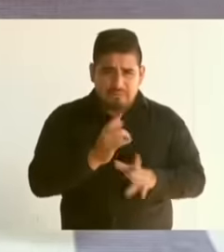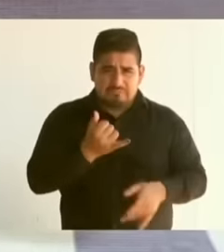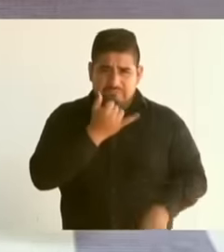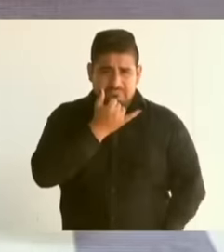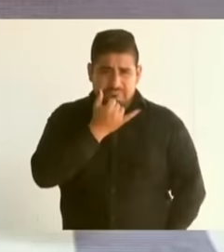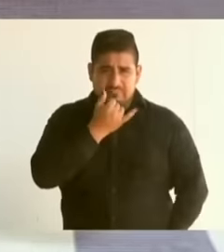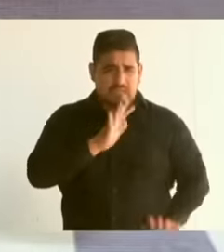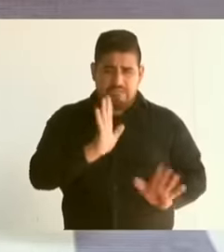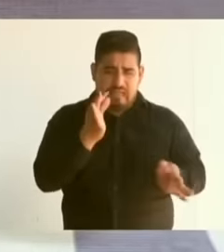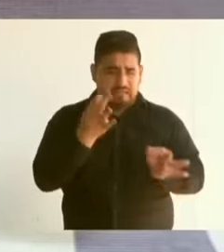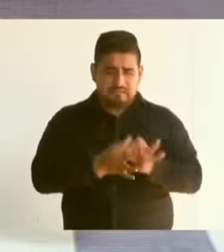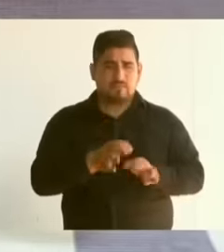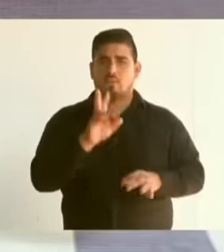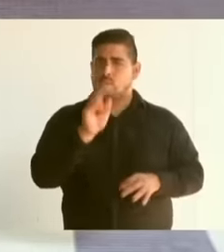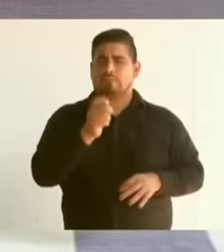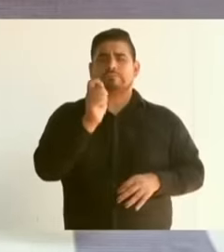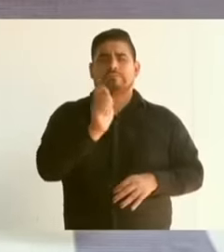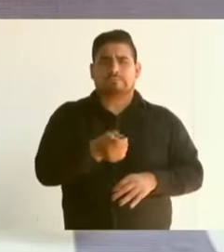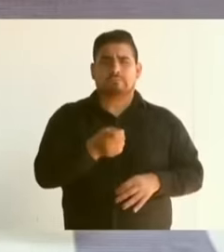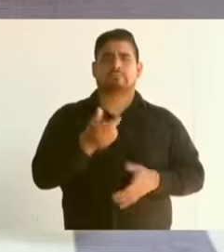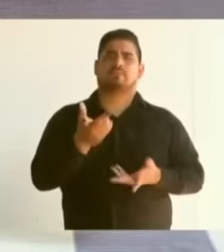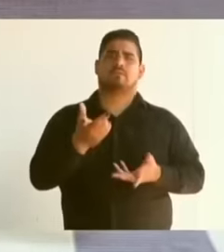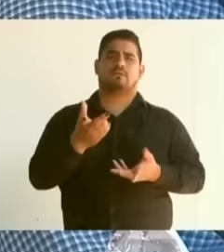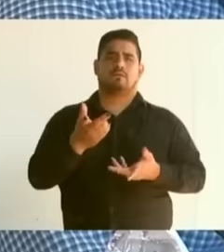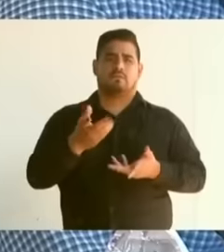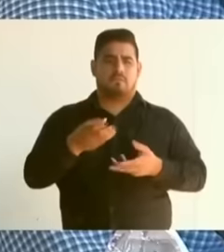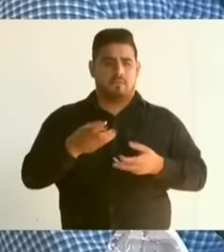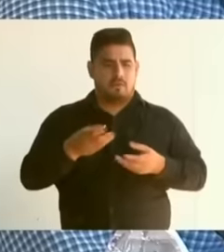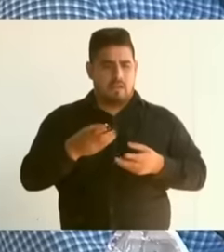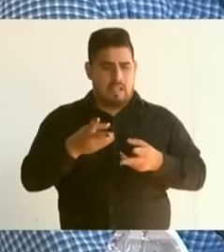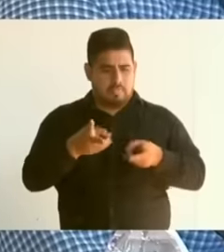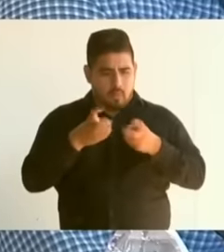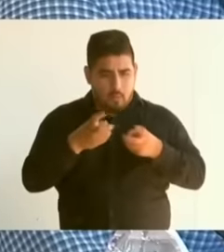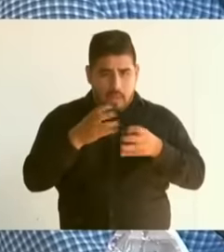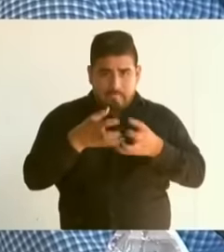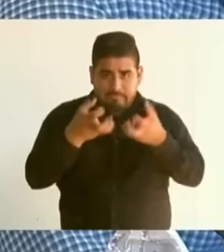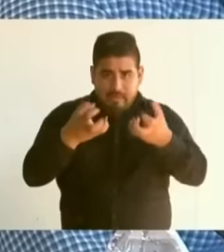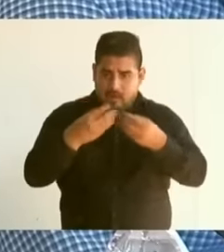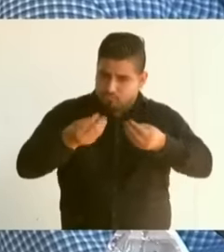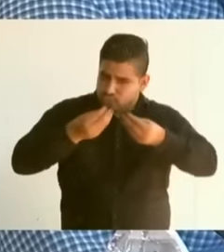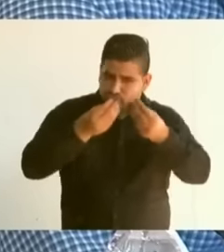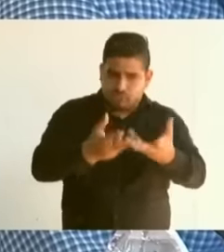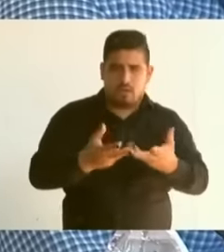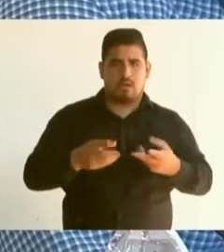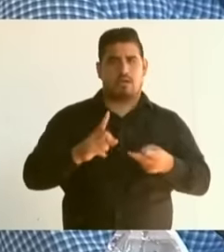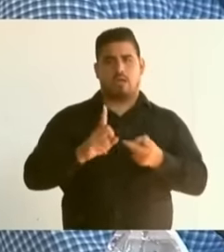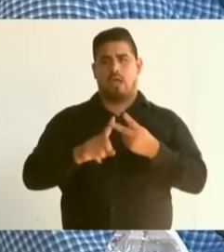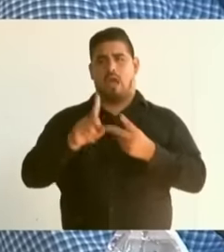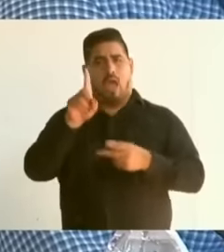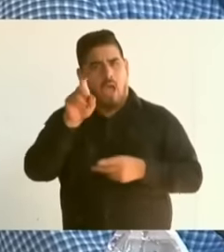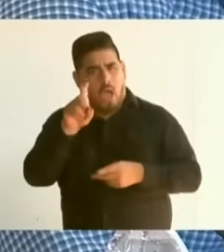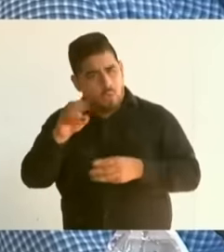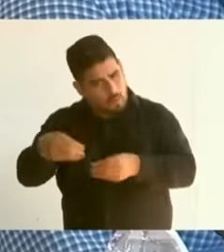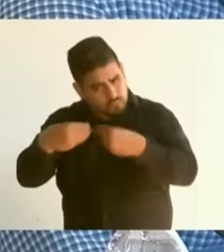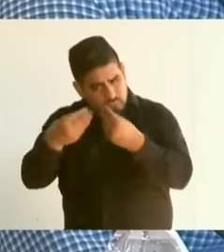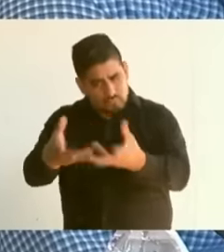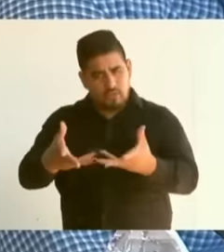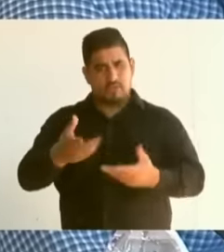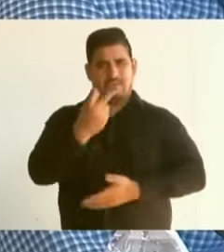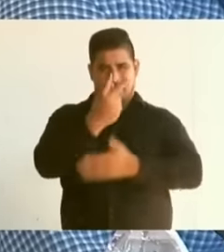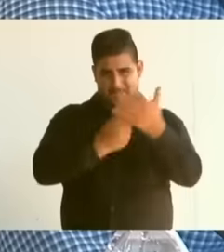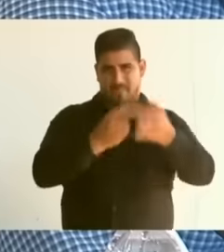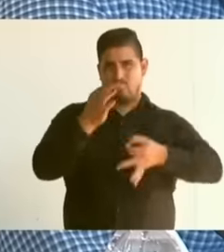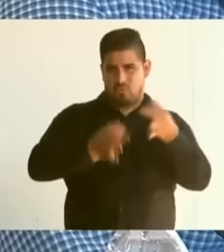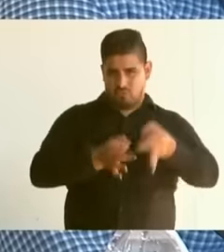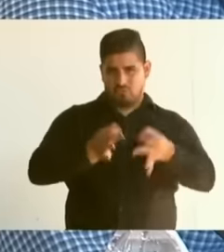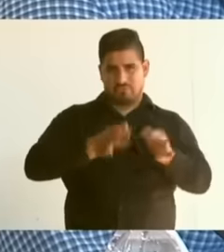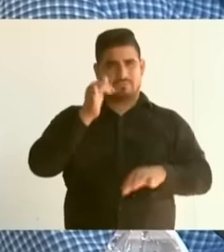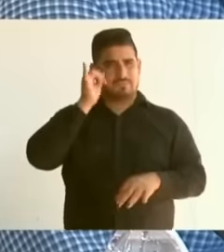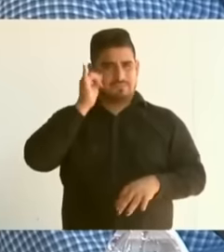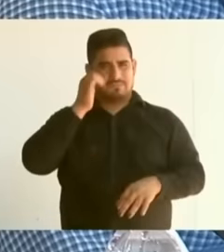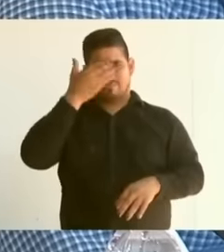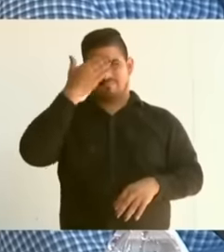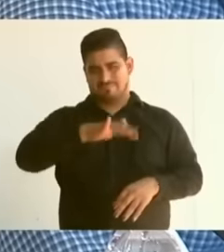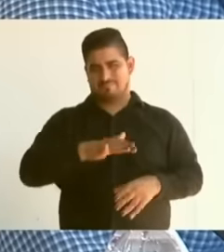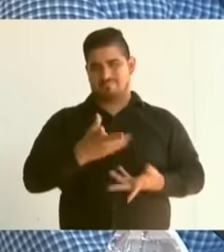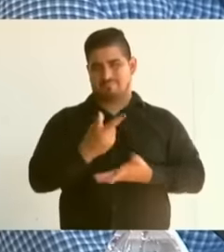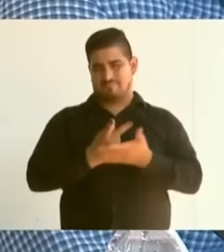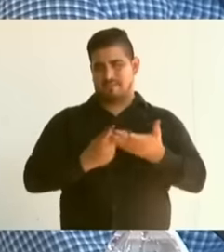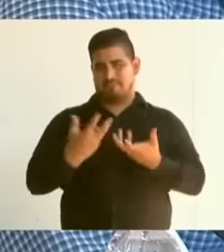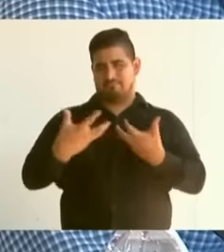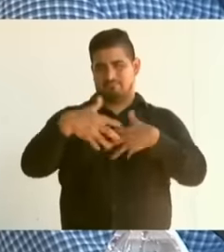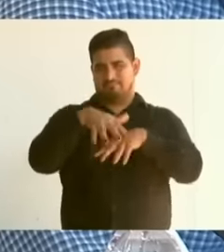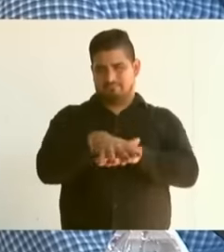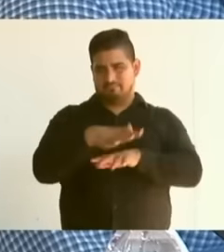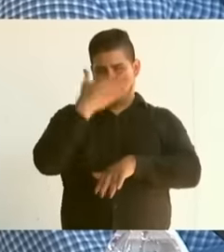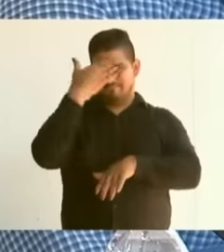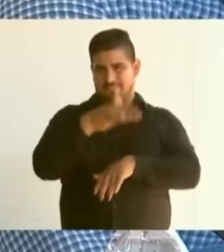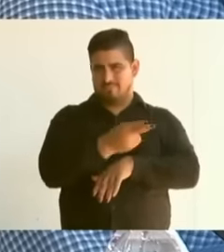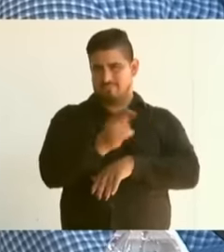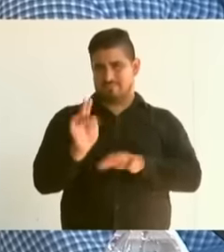meant returning lands, water and this comprehensive justice plan that we have been told about, says